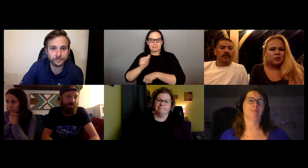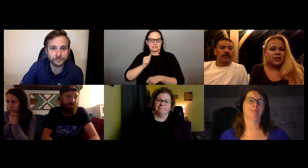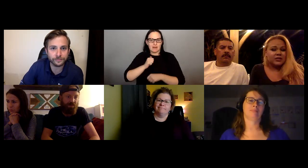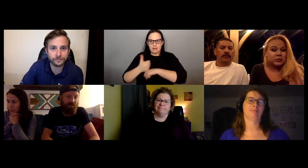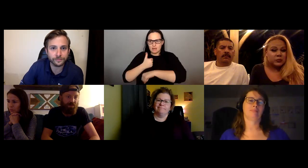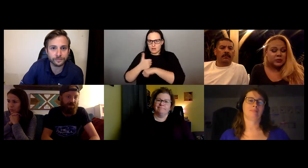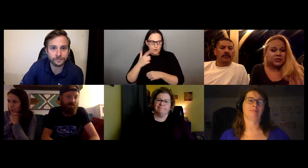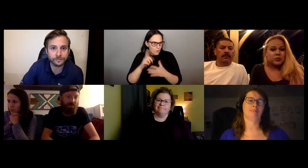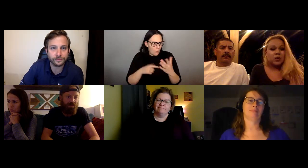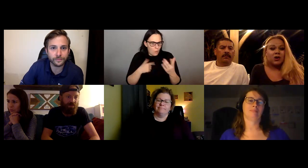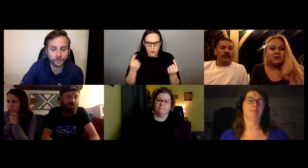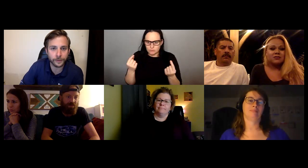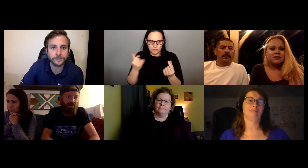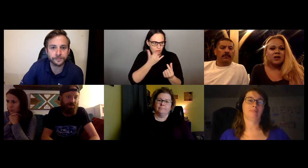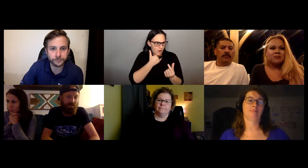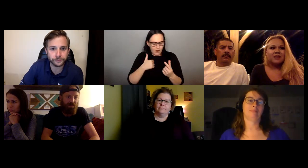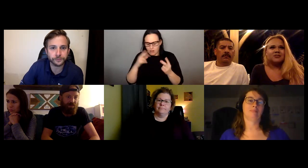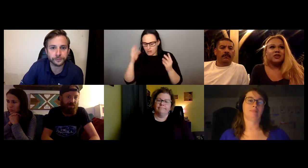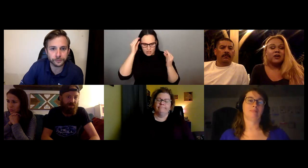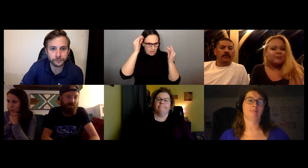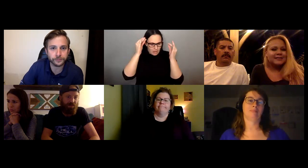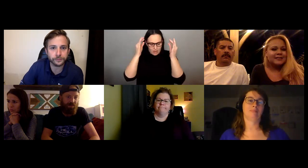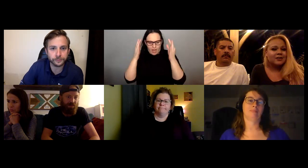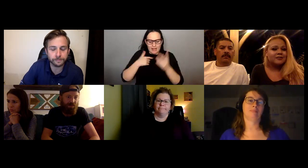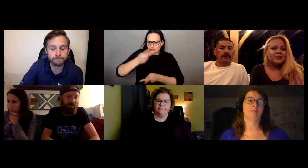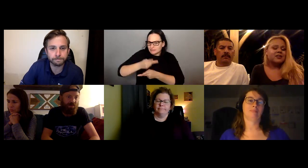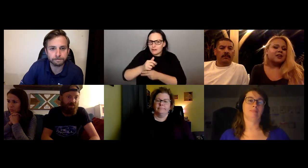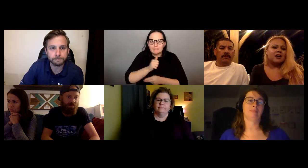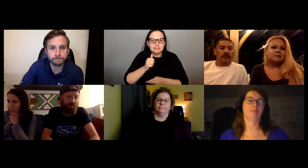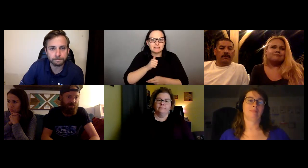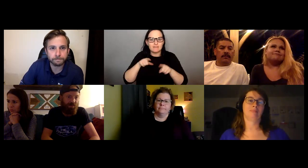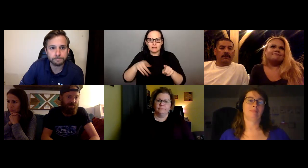did i do what did i do wrong